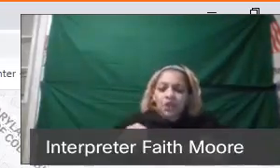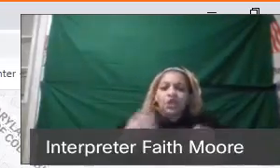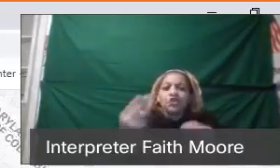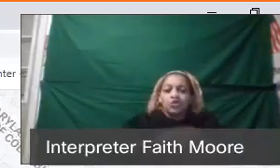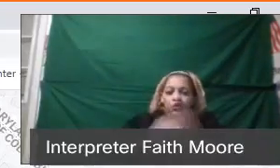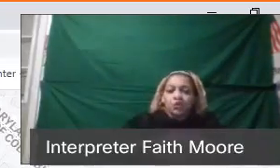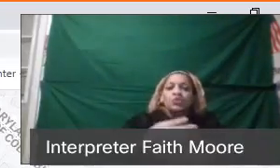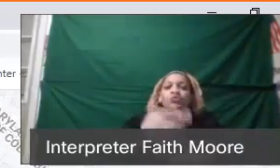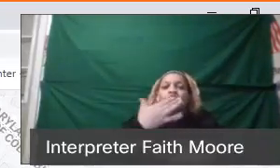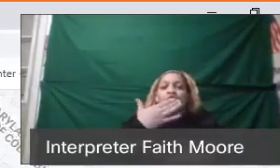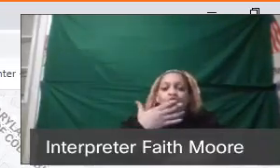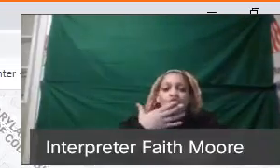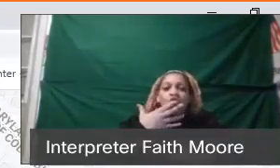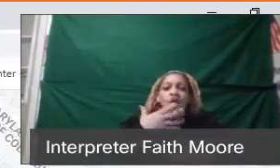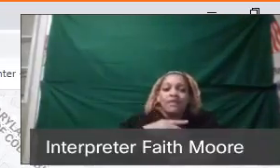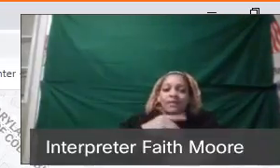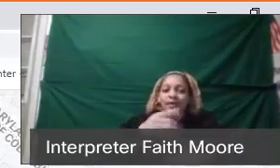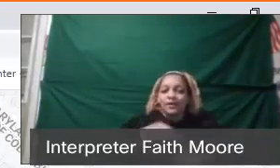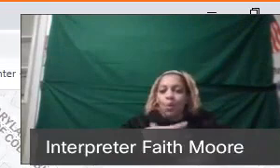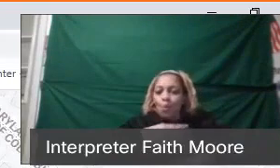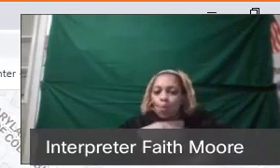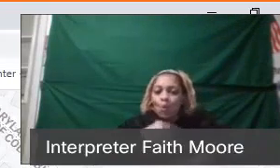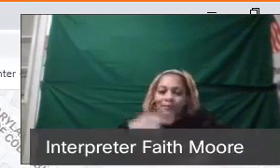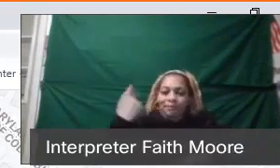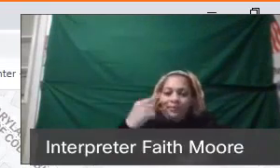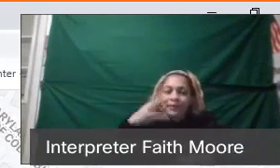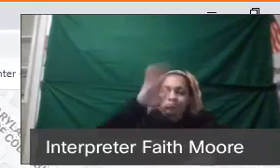Um, which are kind of like the piano stripes. Yep.